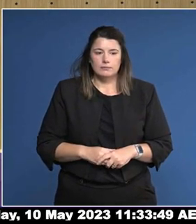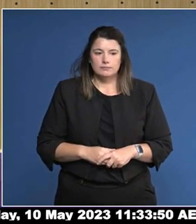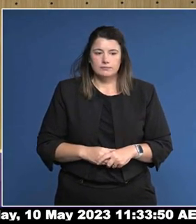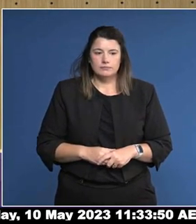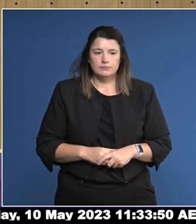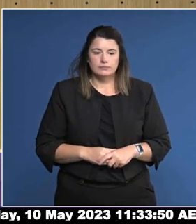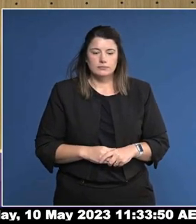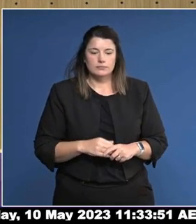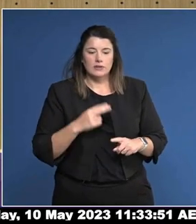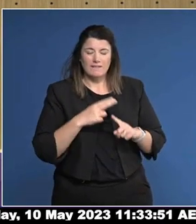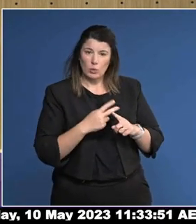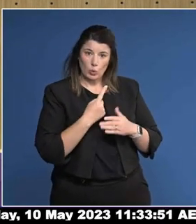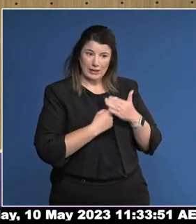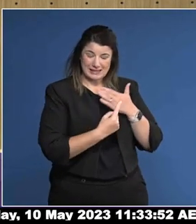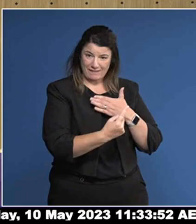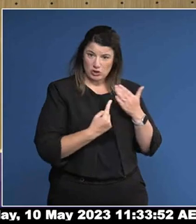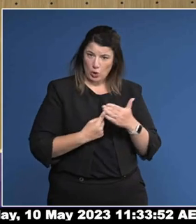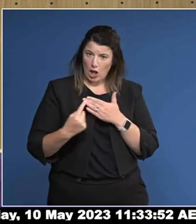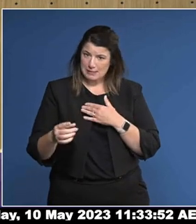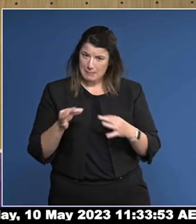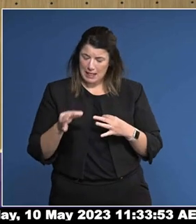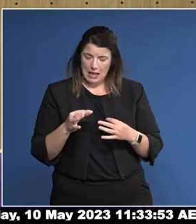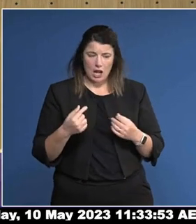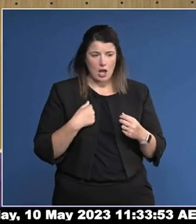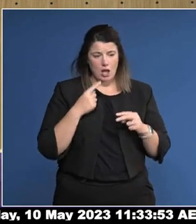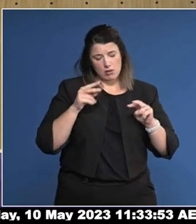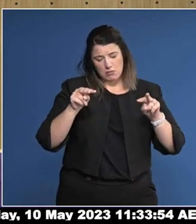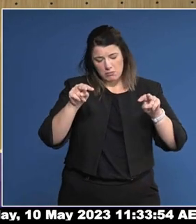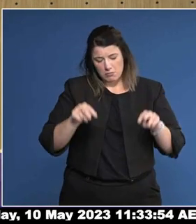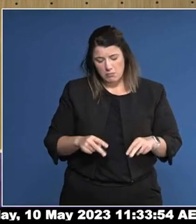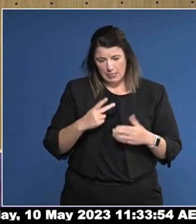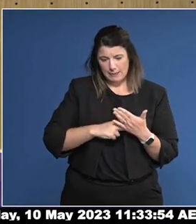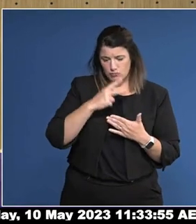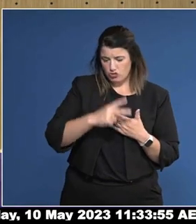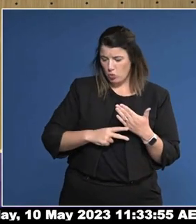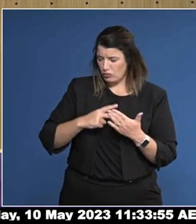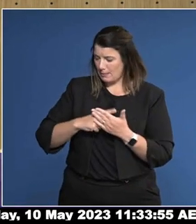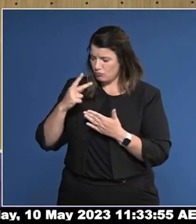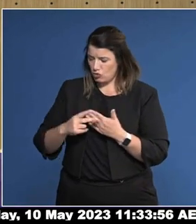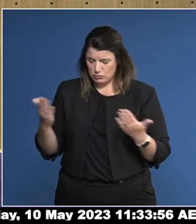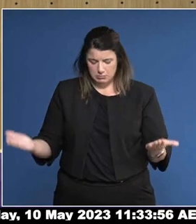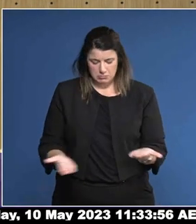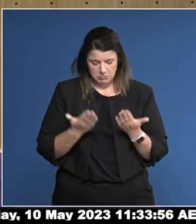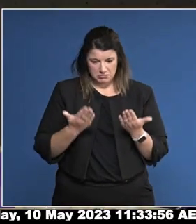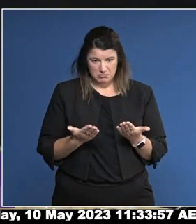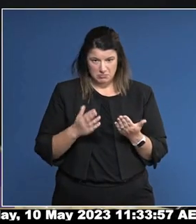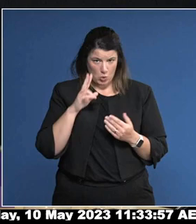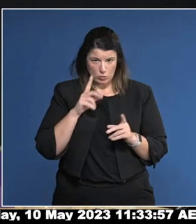help but notice the description of the individualised program received by both boys appears to be almost exactly the same in your statement.